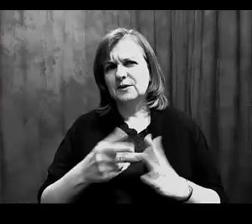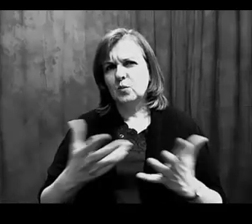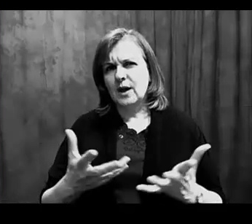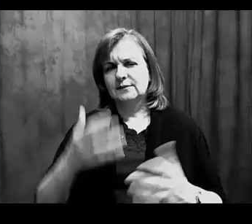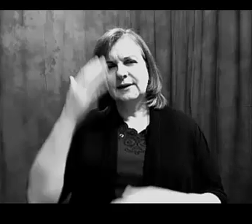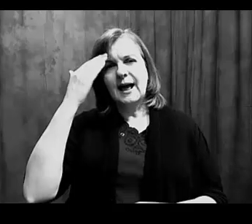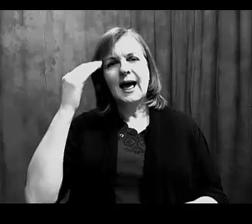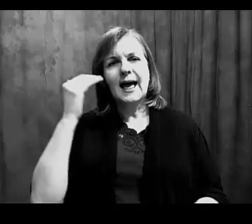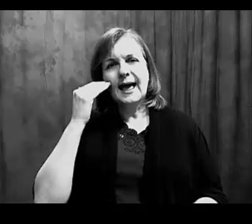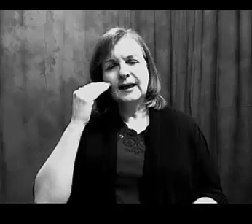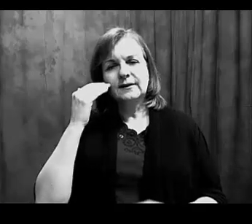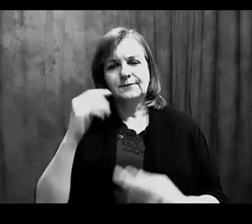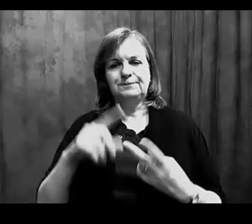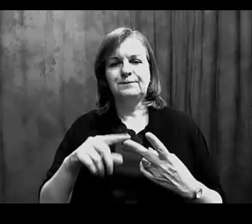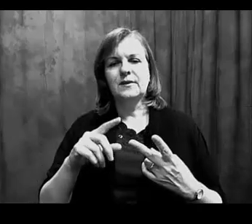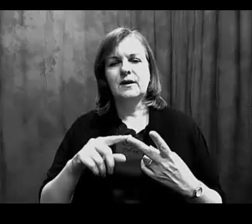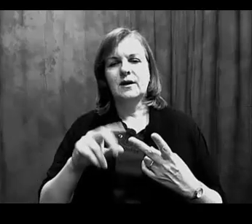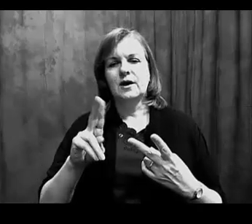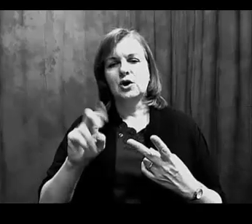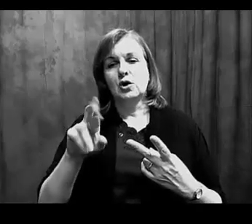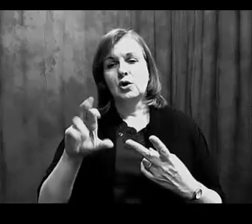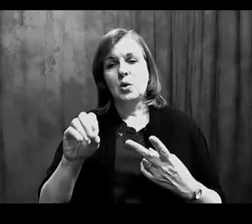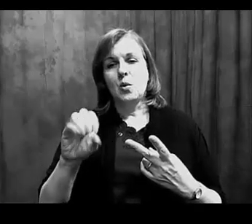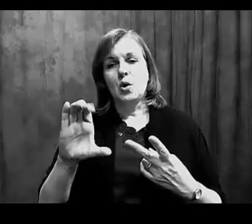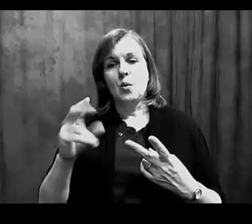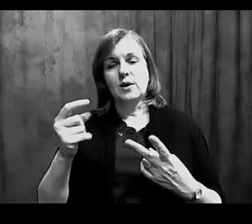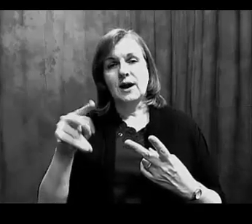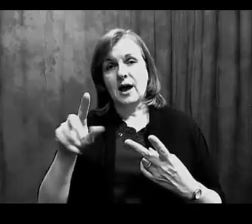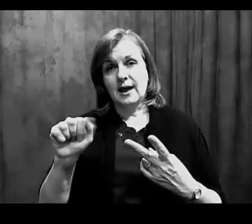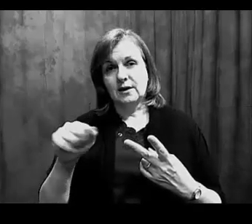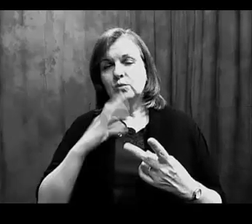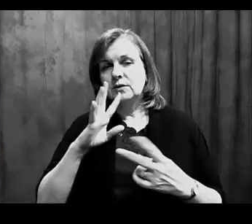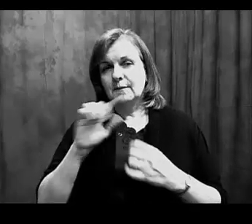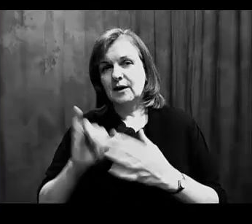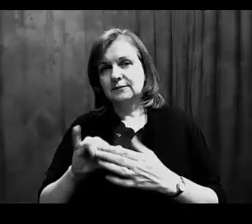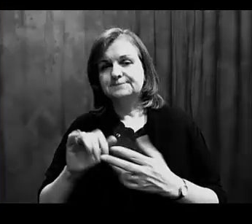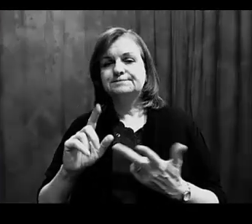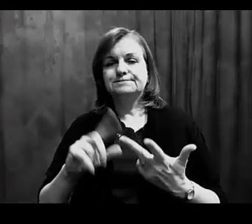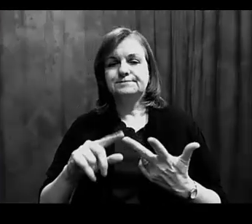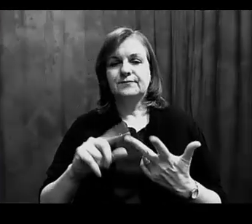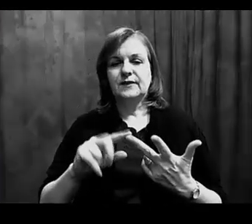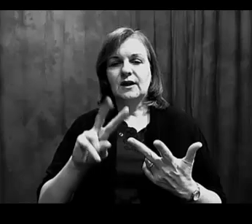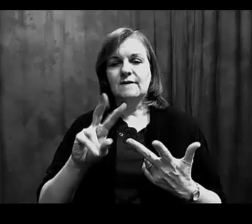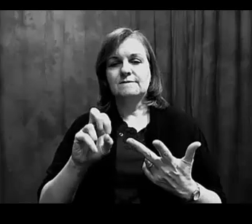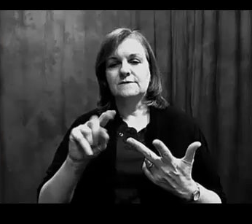its a head chordate! Urochordata we will look at and